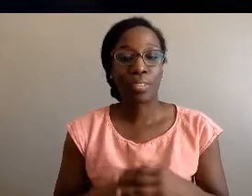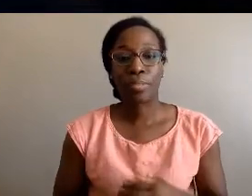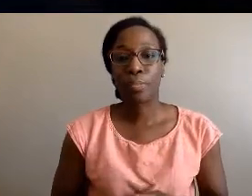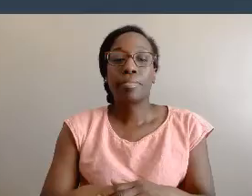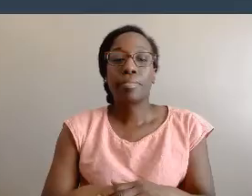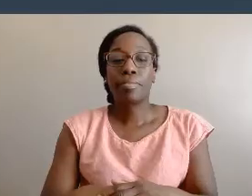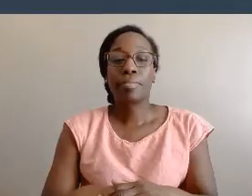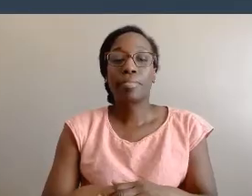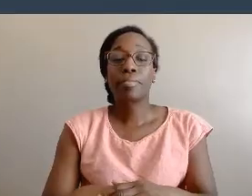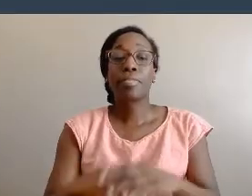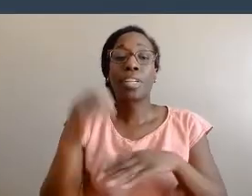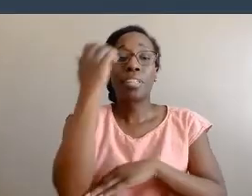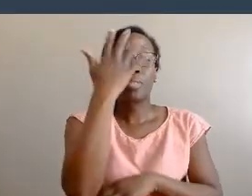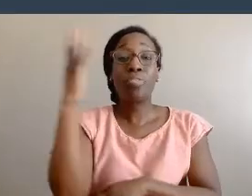consider this example